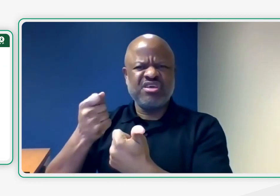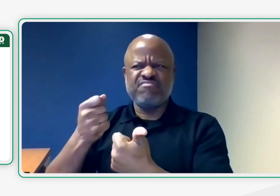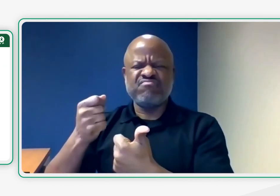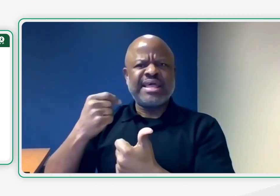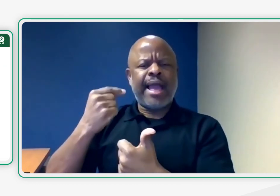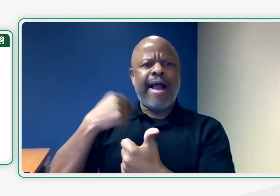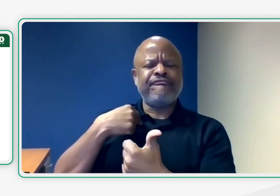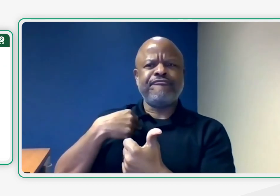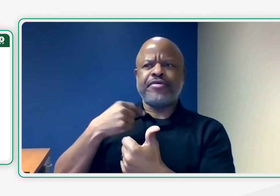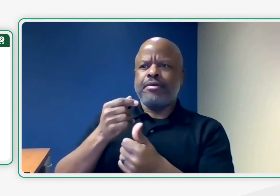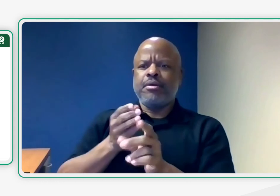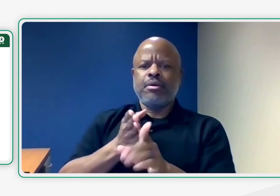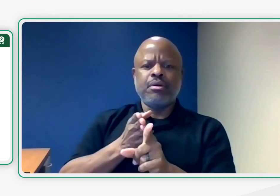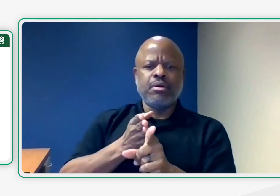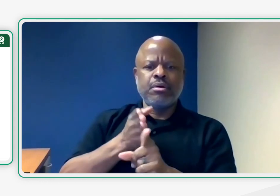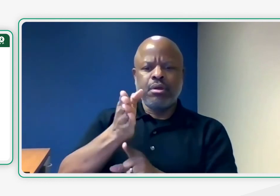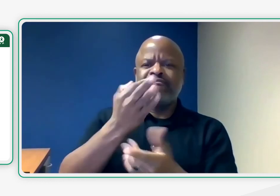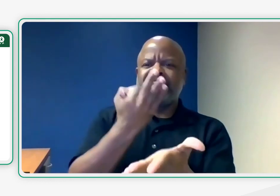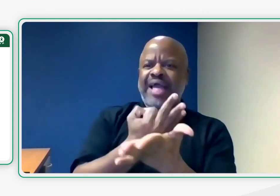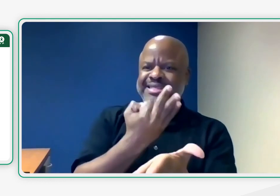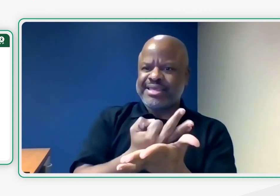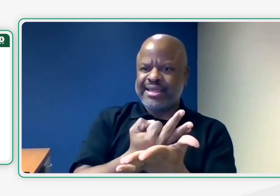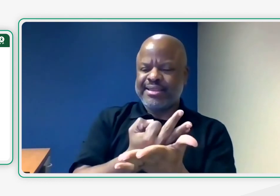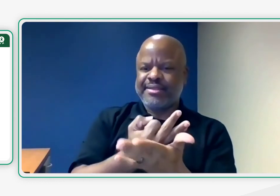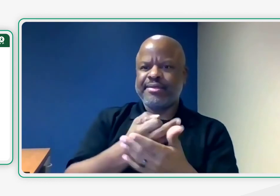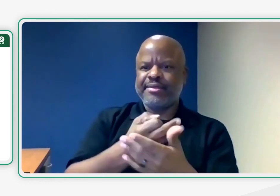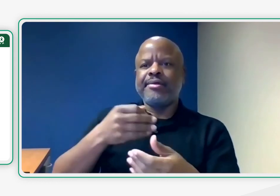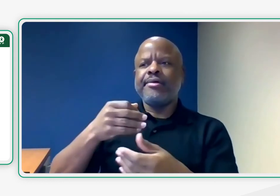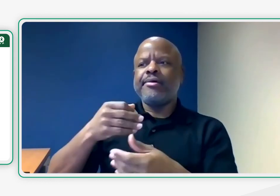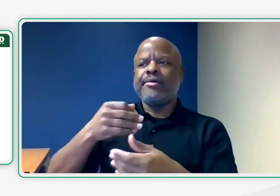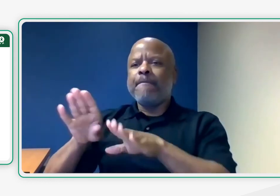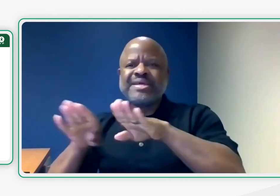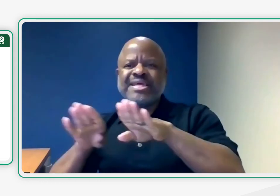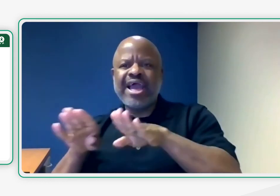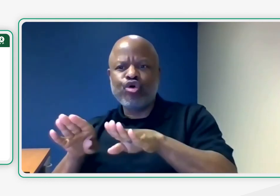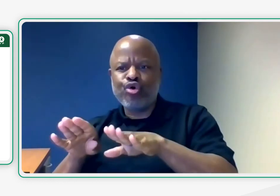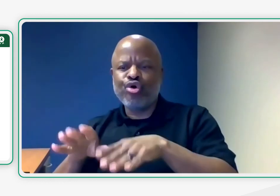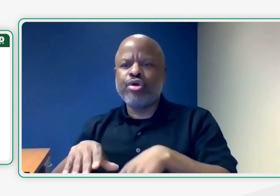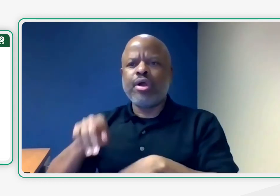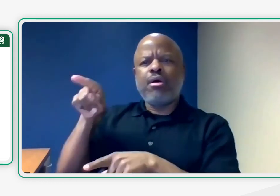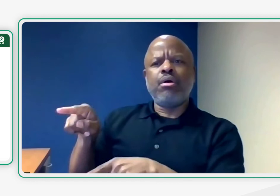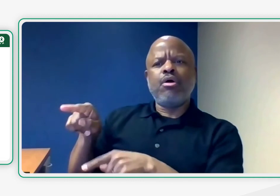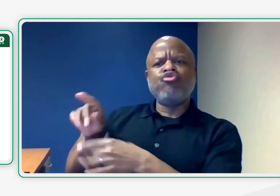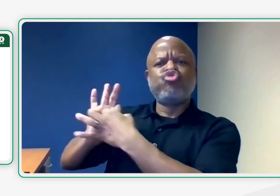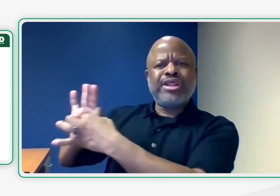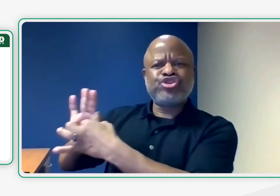positive relationship with money and our spending. You know, oftentimes in the field of finance